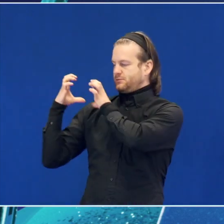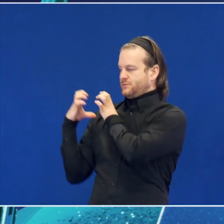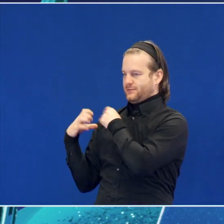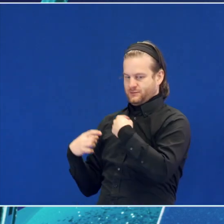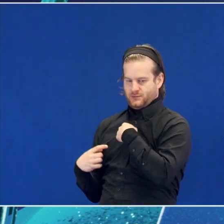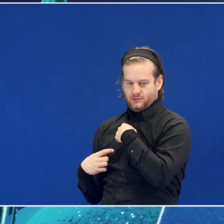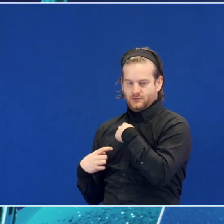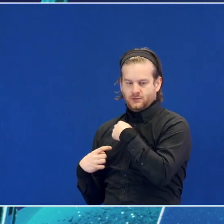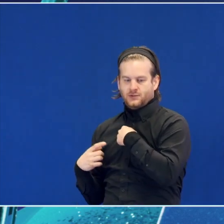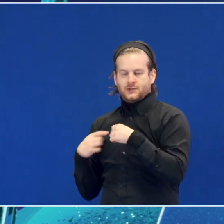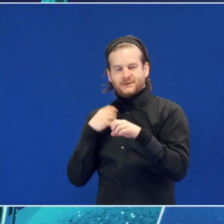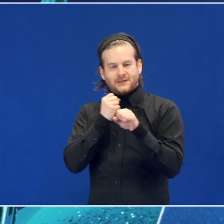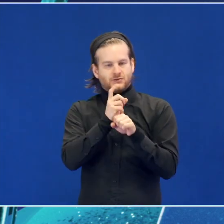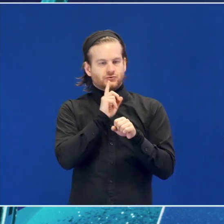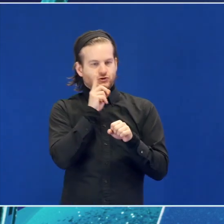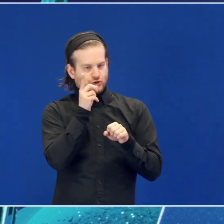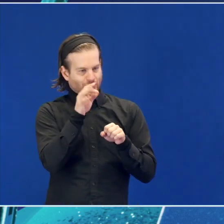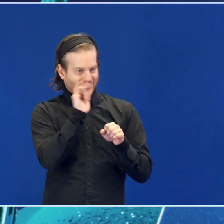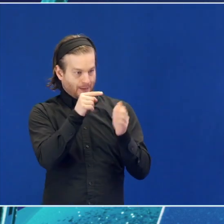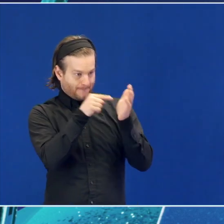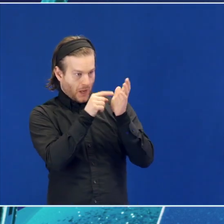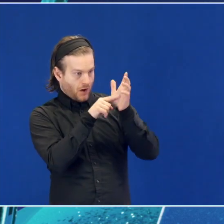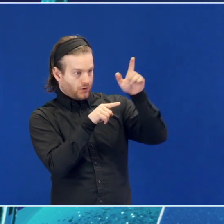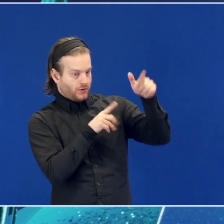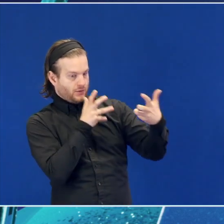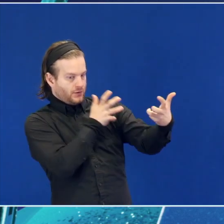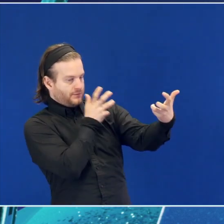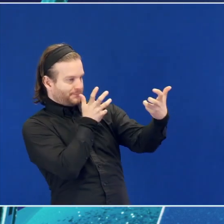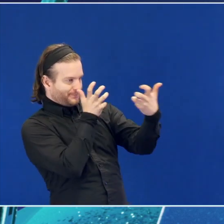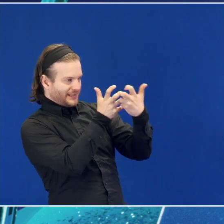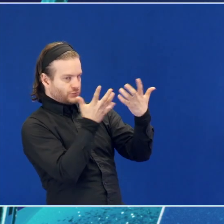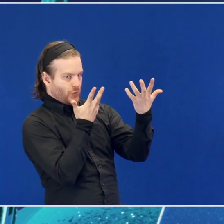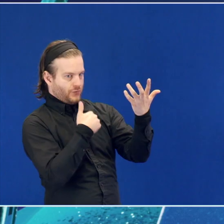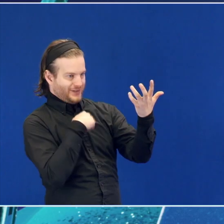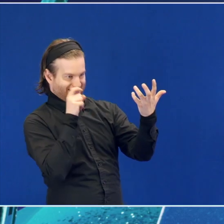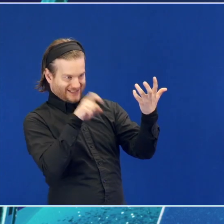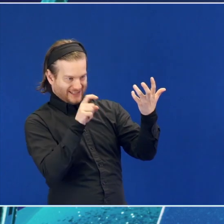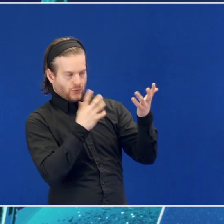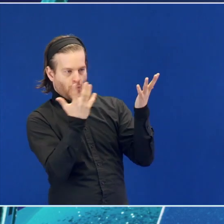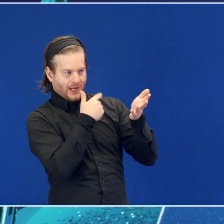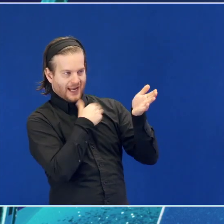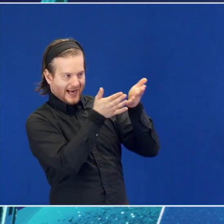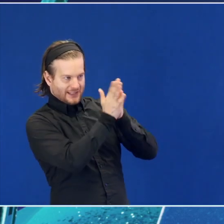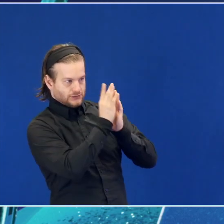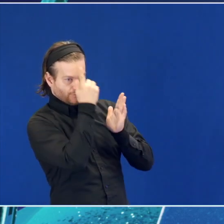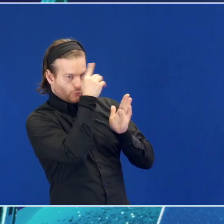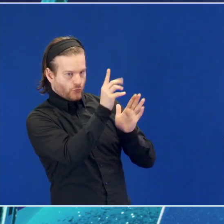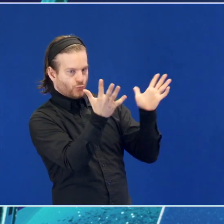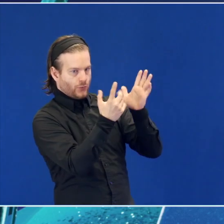And so I think there's a lot of factors beyond just prompting